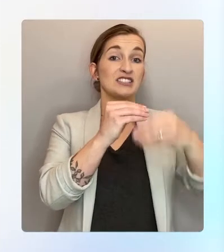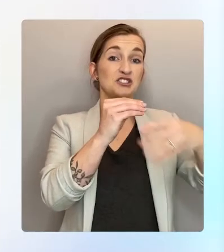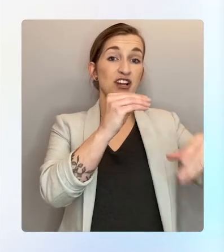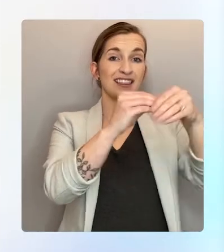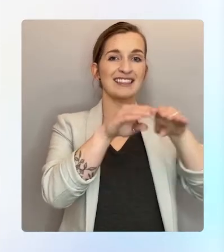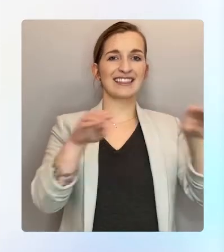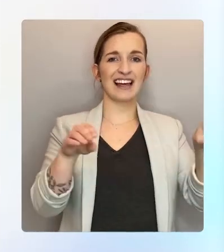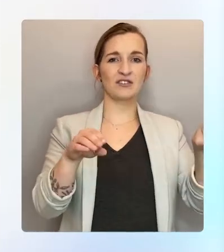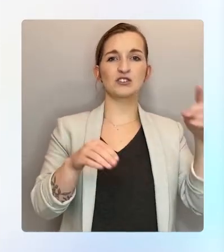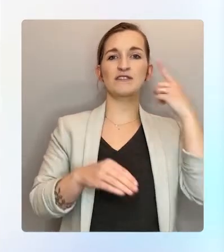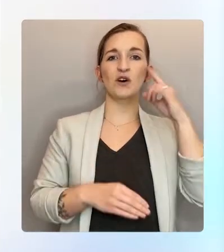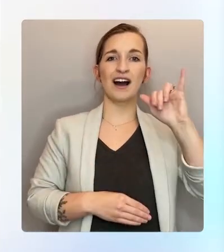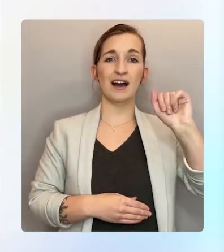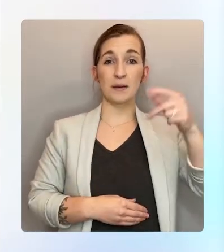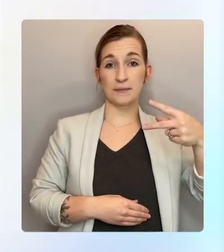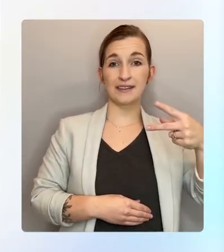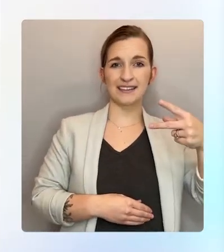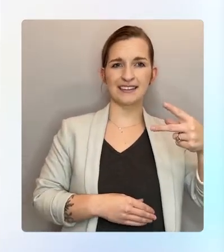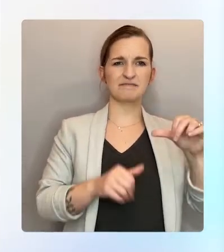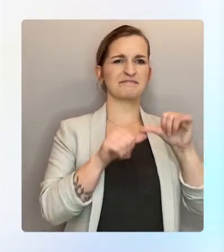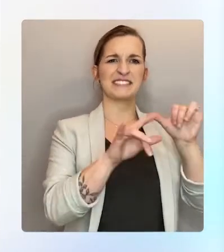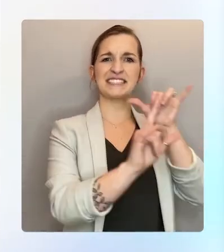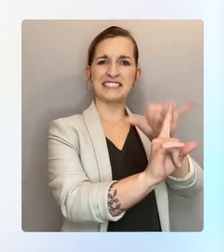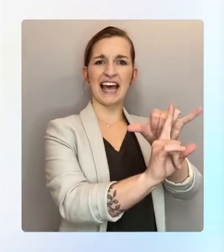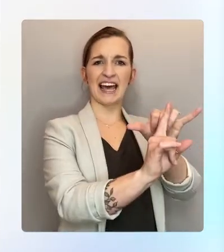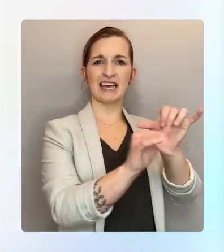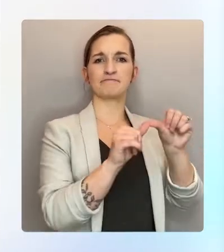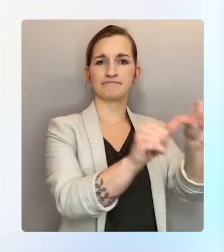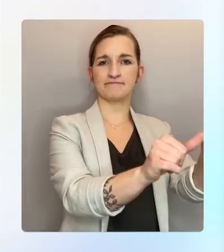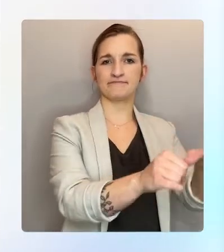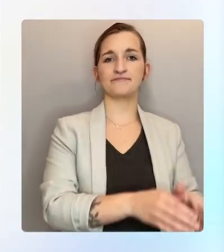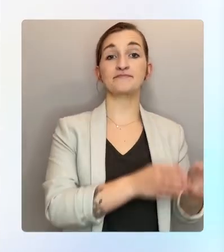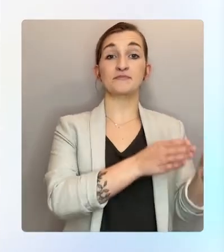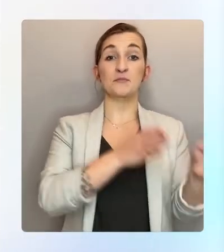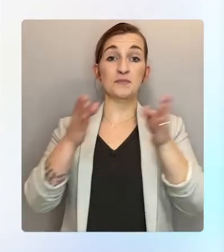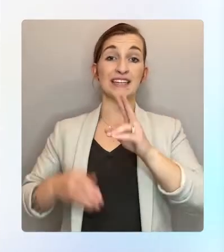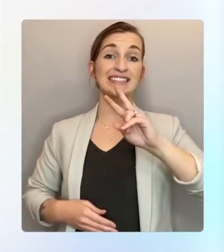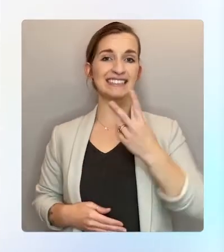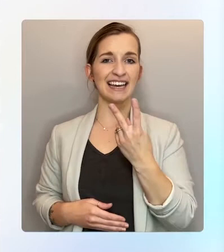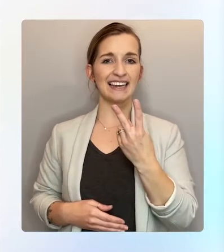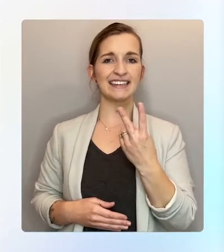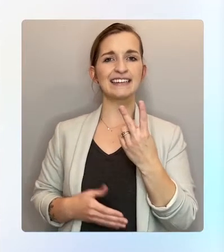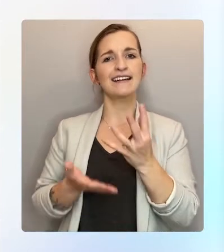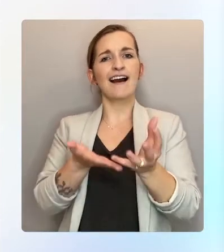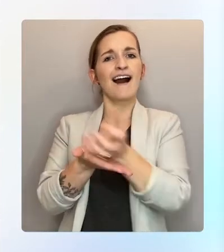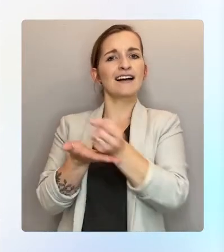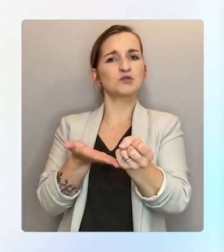The second type are consumable items, which, on the other hand, can be purchased multiple times.